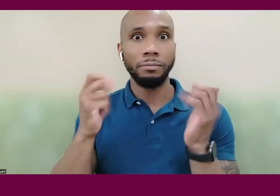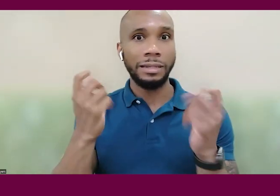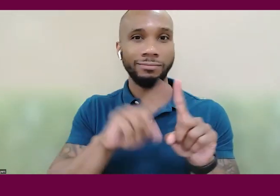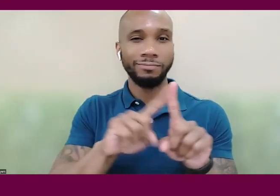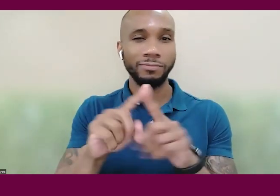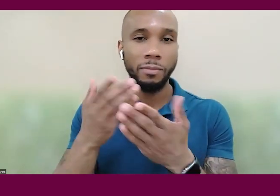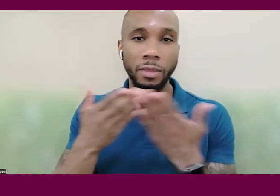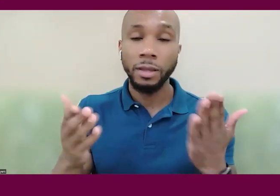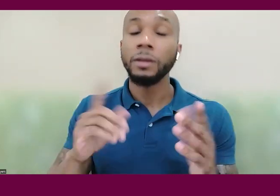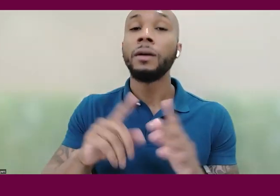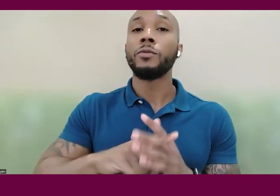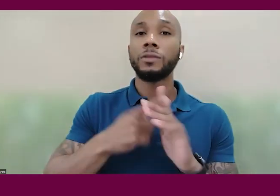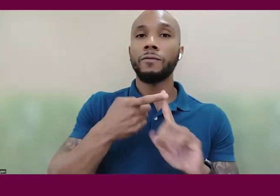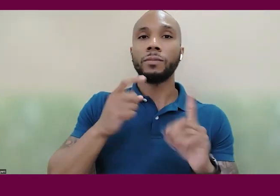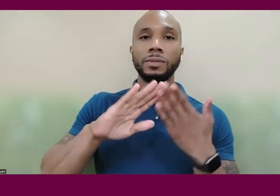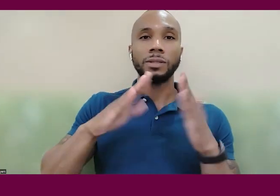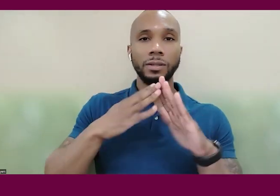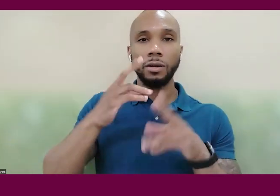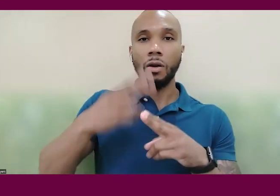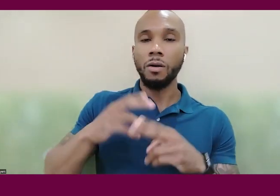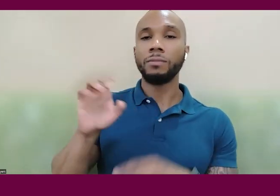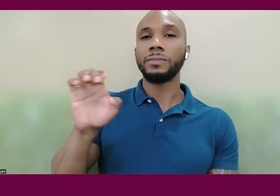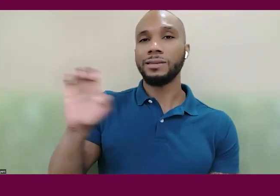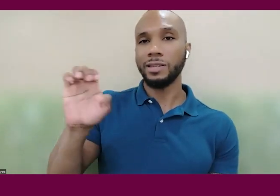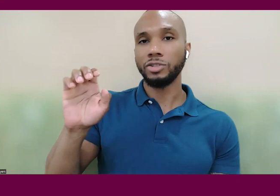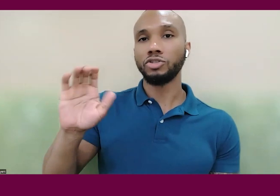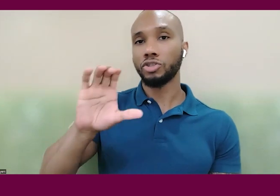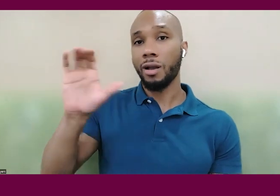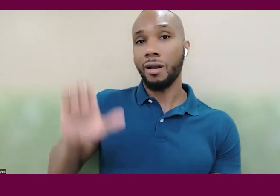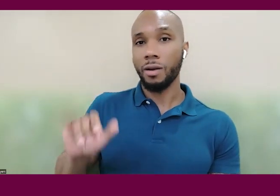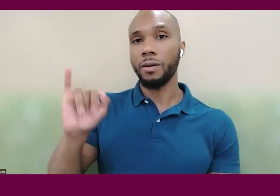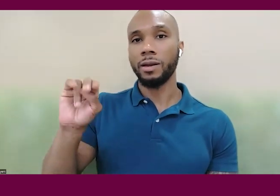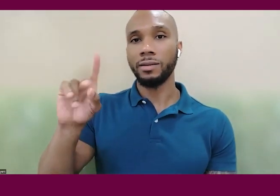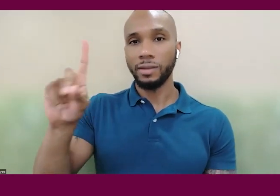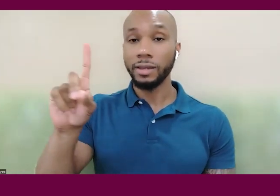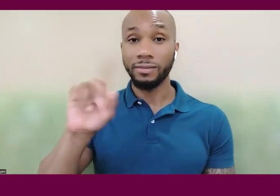I originally am from a city called East Chicago, Indiana and that's the name.